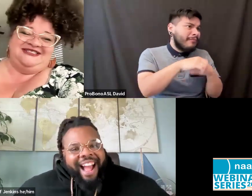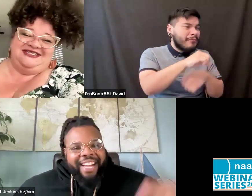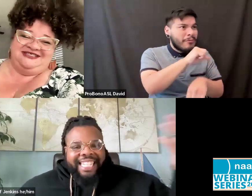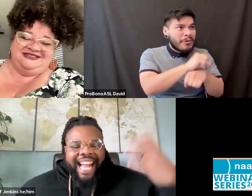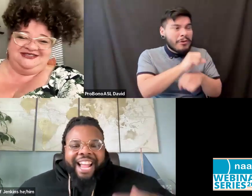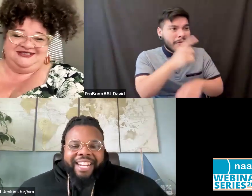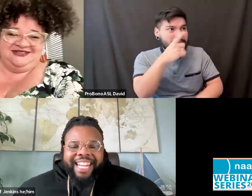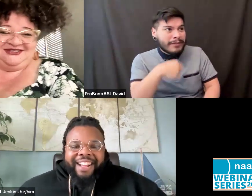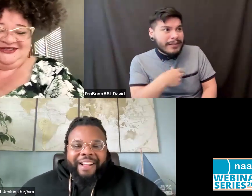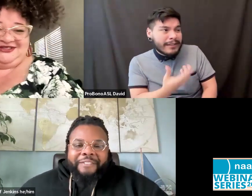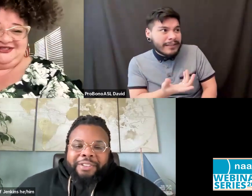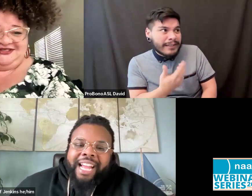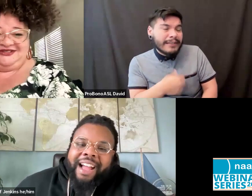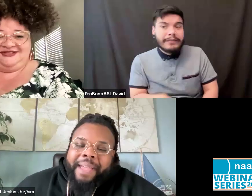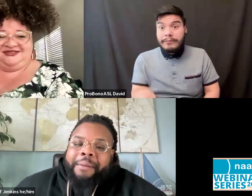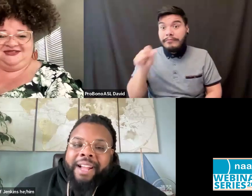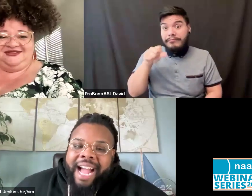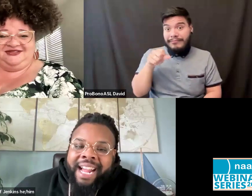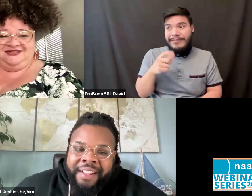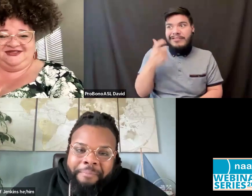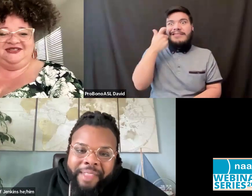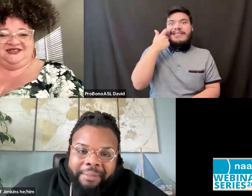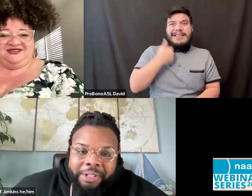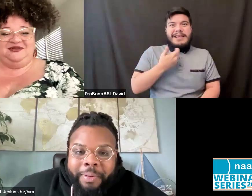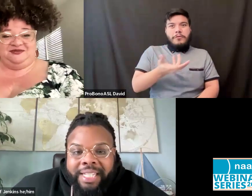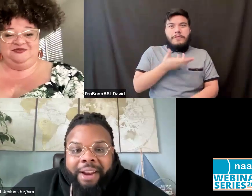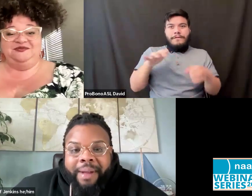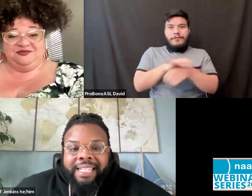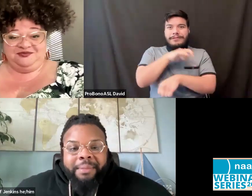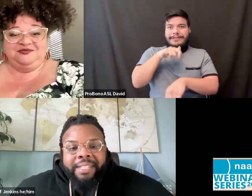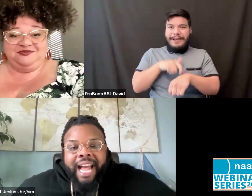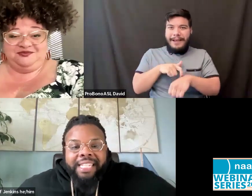Now I just hired a full time camera guy that I was super excited about. His name was Elijah.